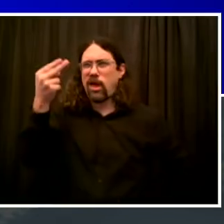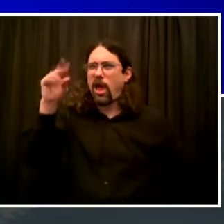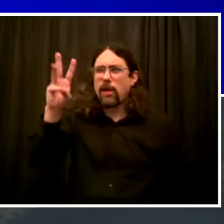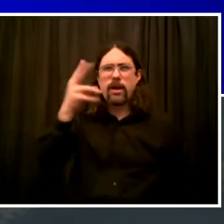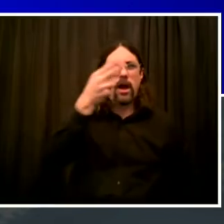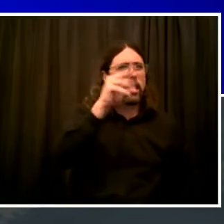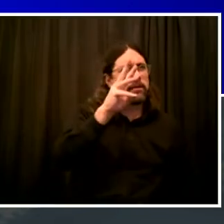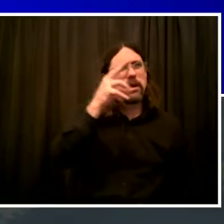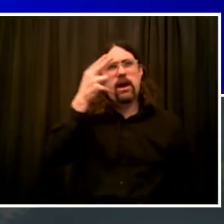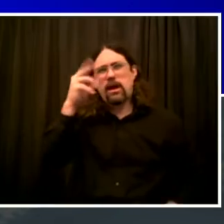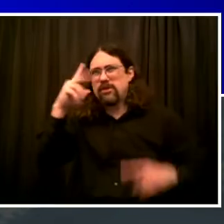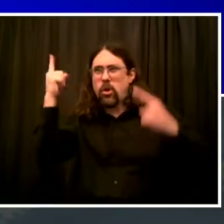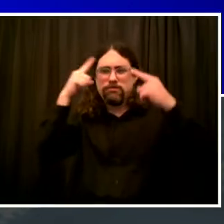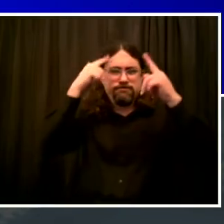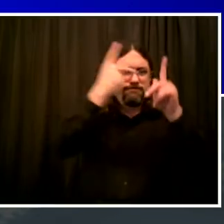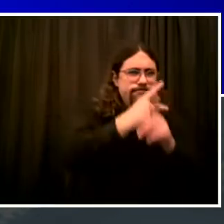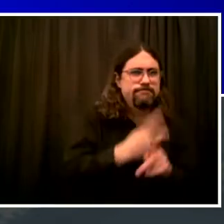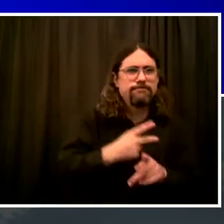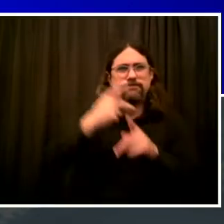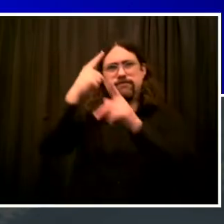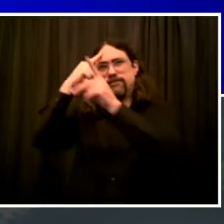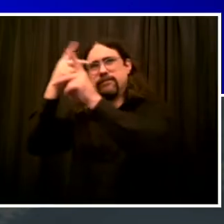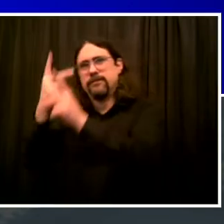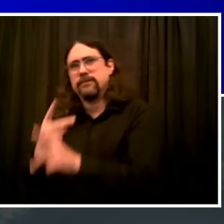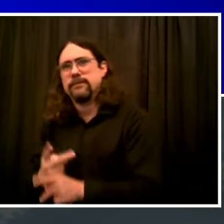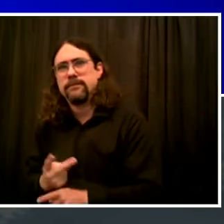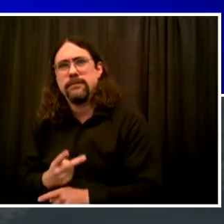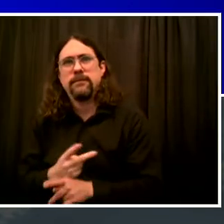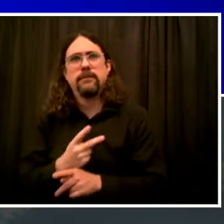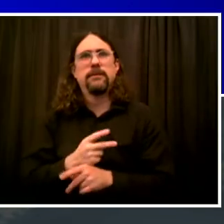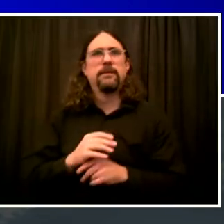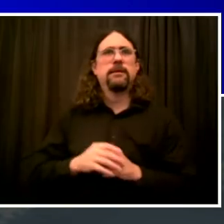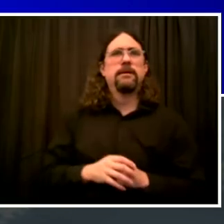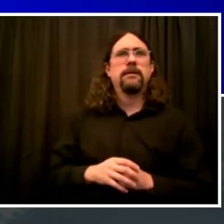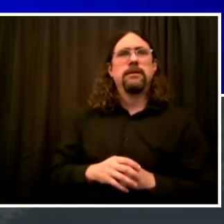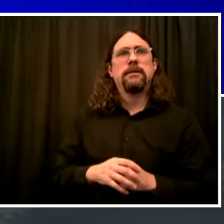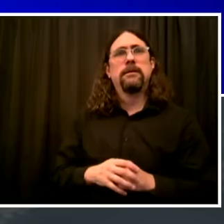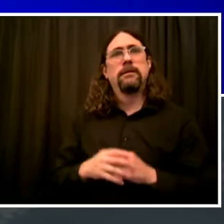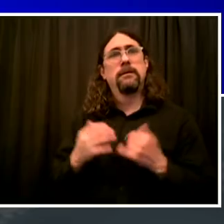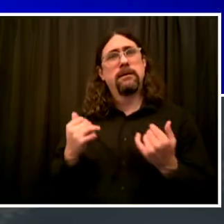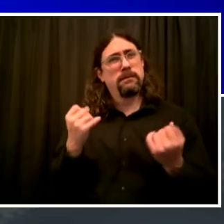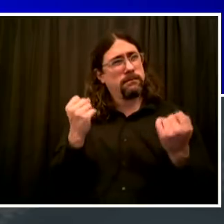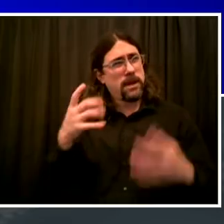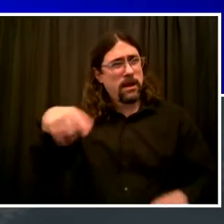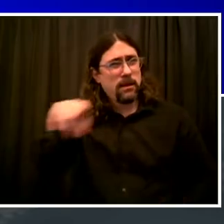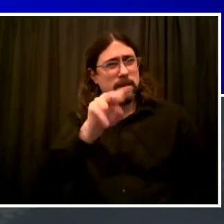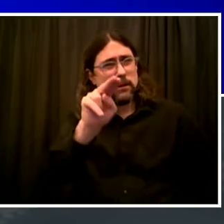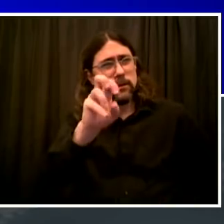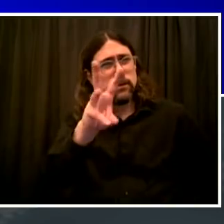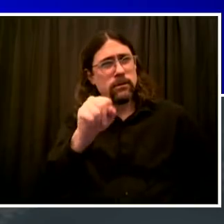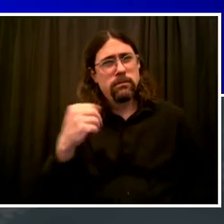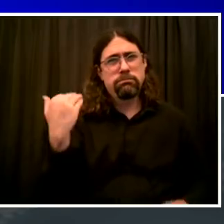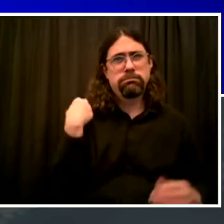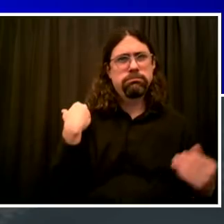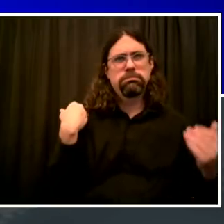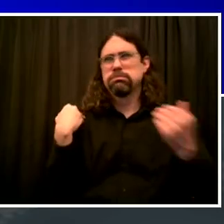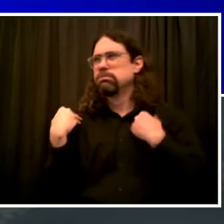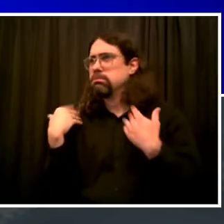THE QUESTION HAS BEEN ASKED BY SOME OF OUR COLLEGAUE SIN THE MEDIA IS AR GE AT ONE. WHAT DO WE KNOW OF THE RSEEULSTS SO FAR? WHAT DO THEY TELL